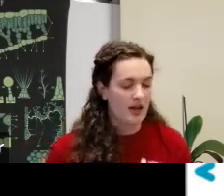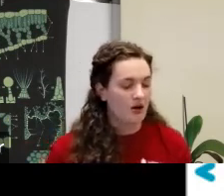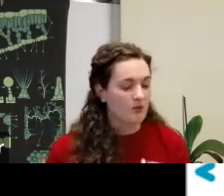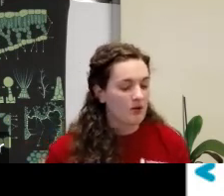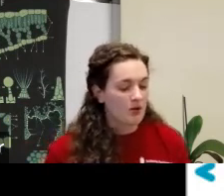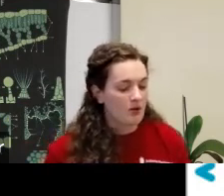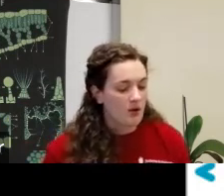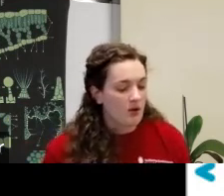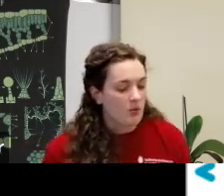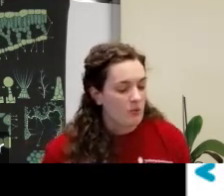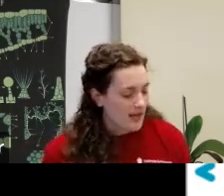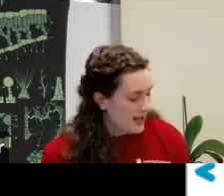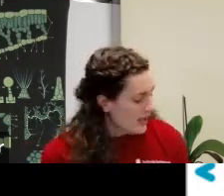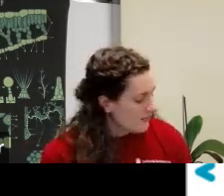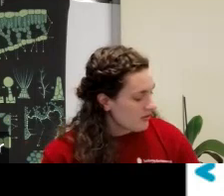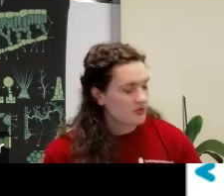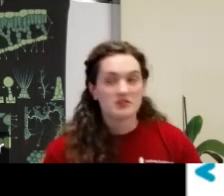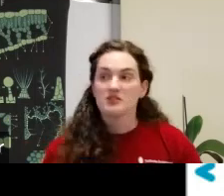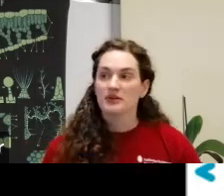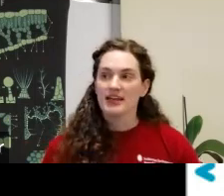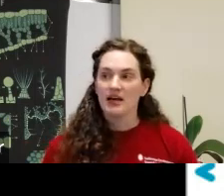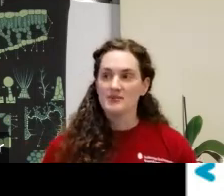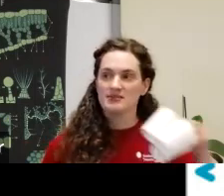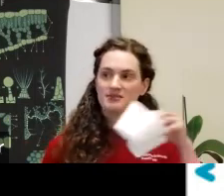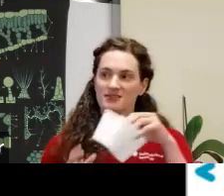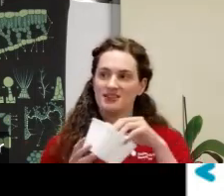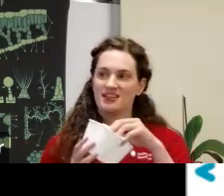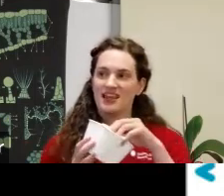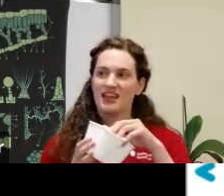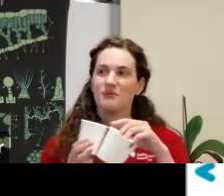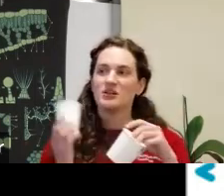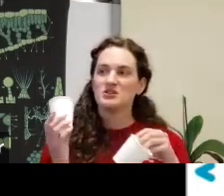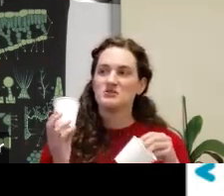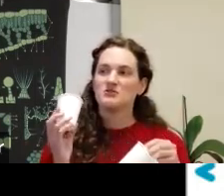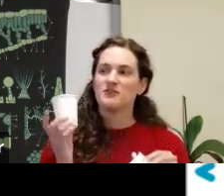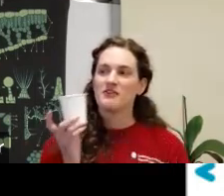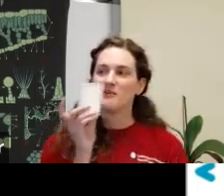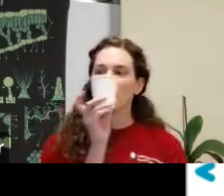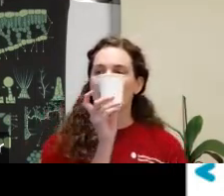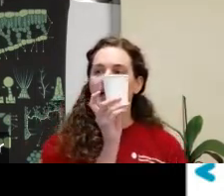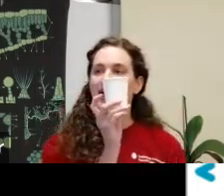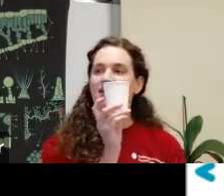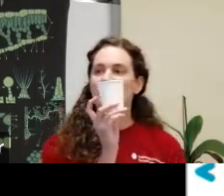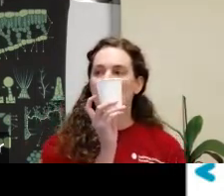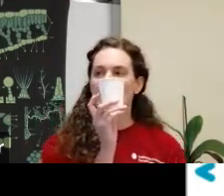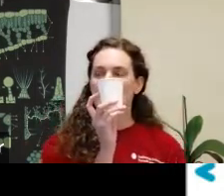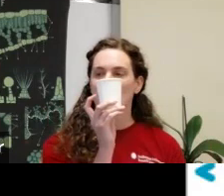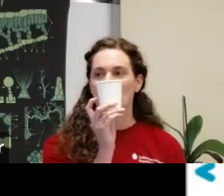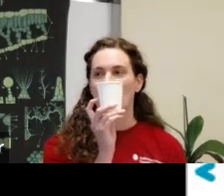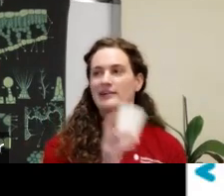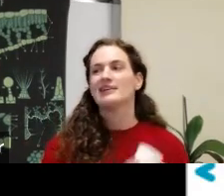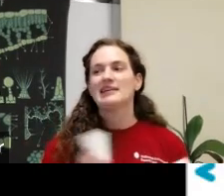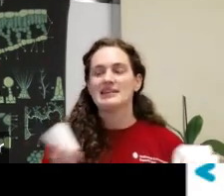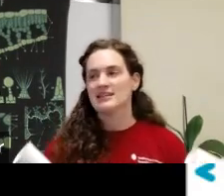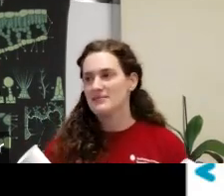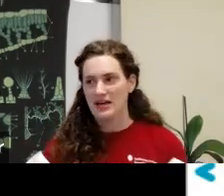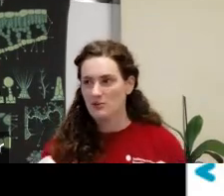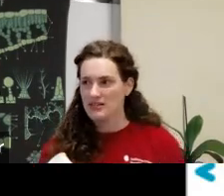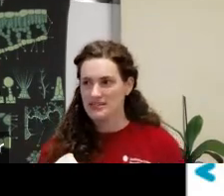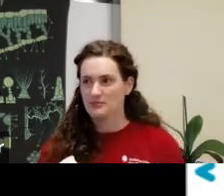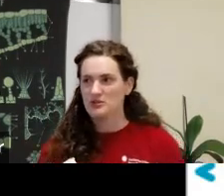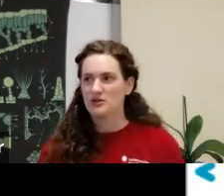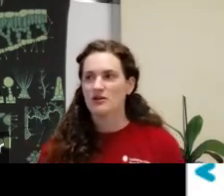Emily Borger: Now we have these three cups and I want you to fill them about half way with water. It doesn't matter what temperature.